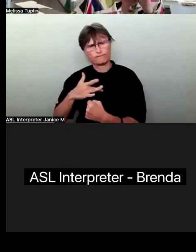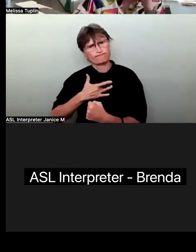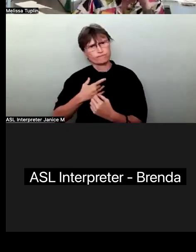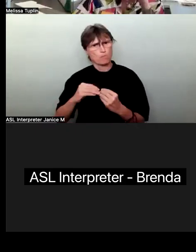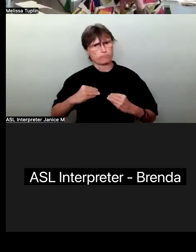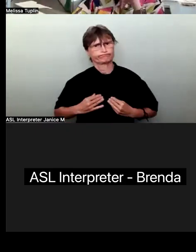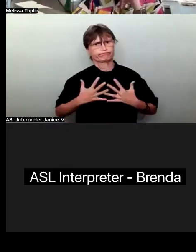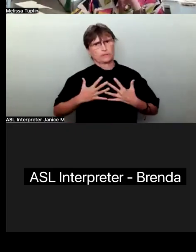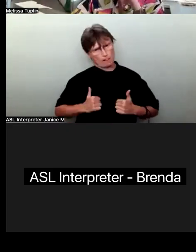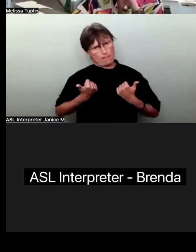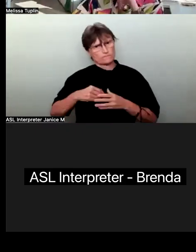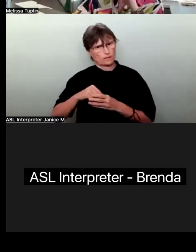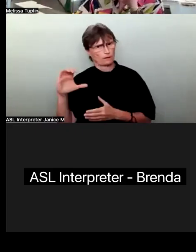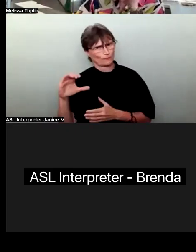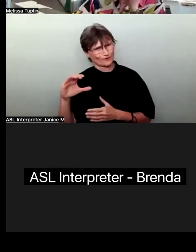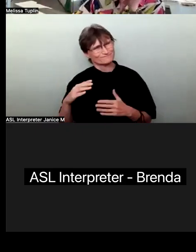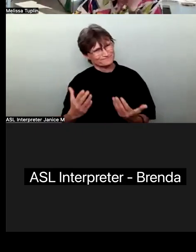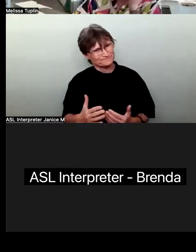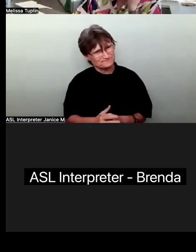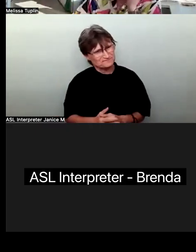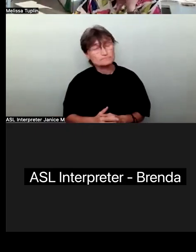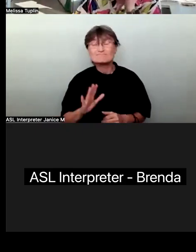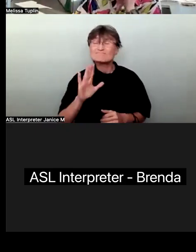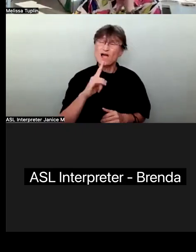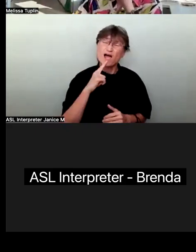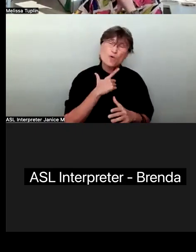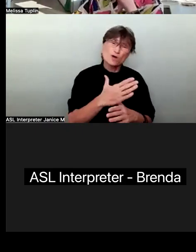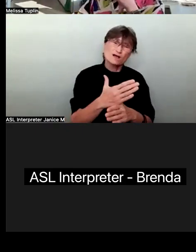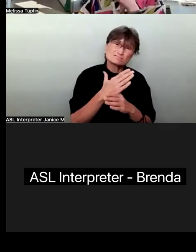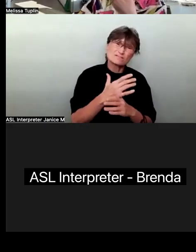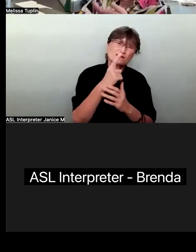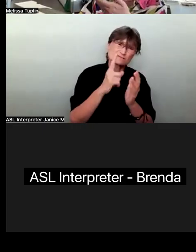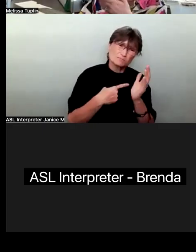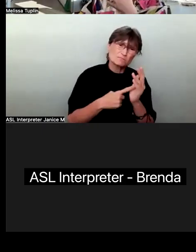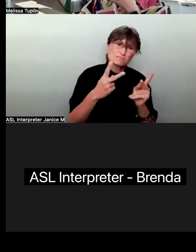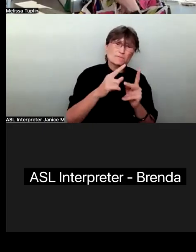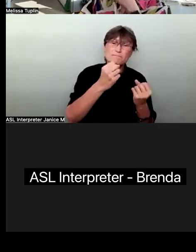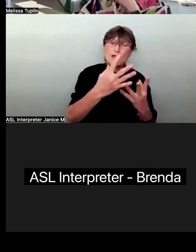I'll also share that a common misconception about public funding programs,